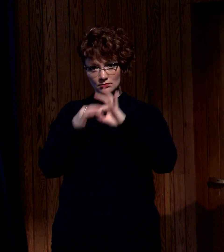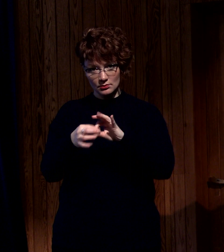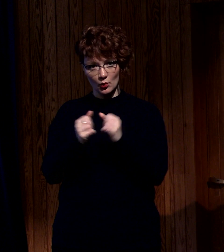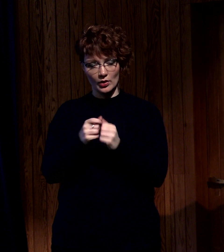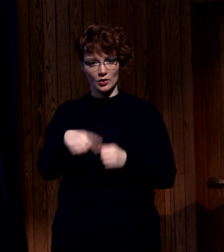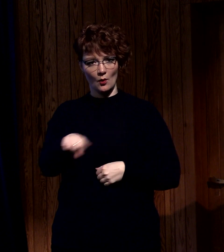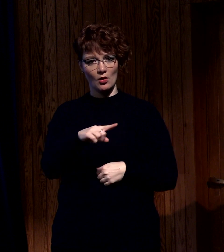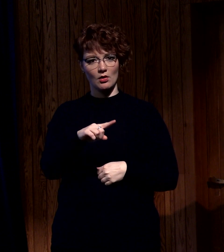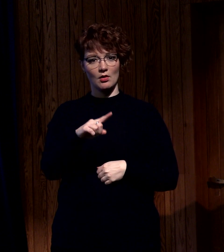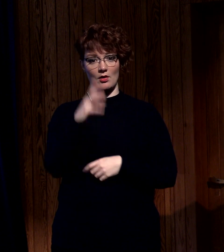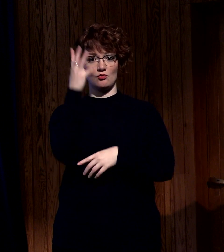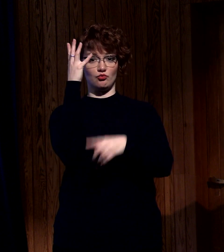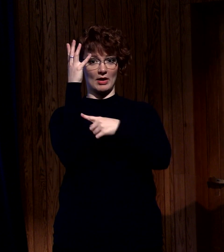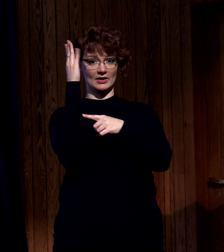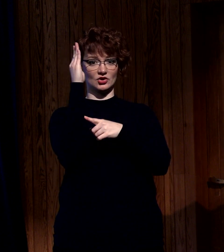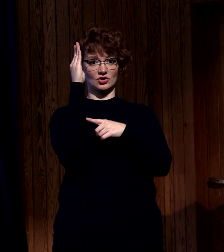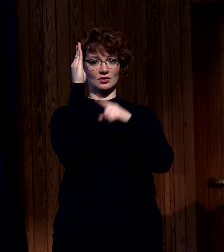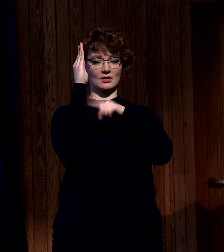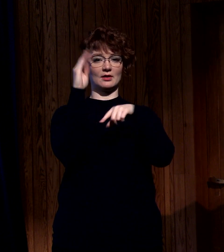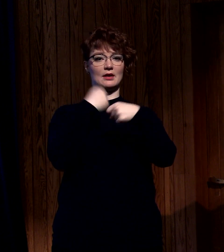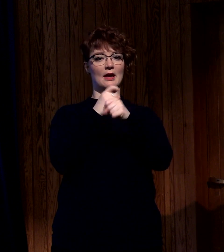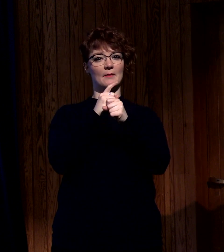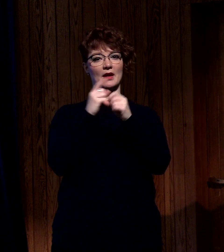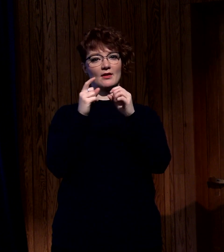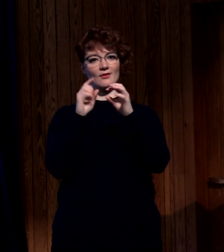for a branch cannot produce fruit, if it is severed from the